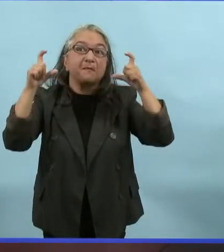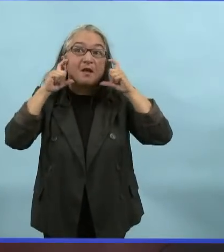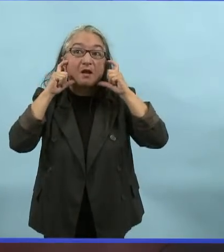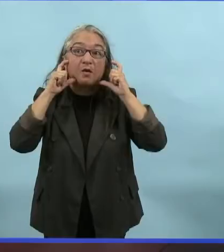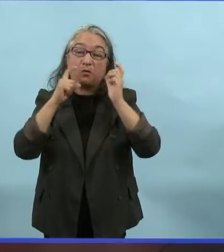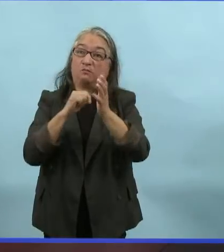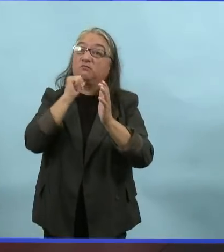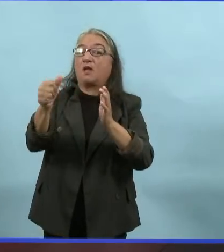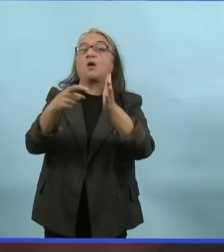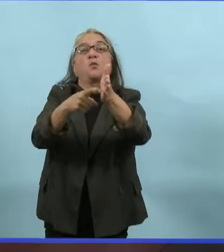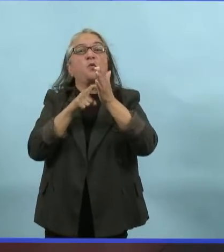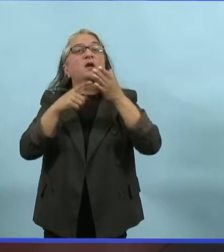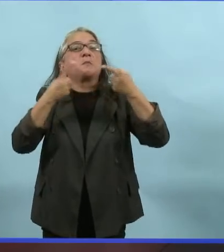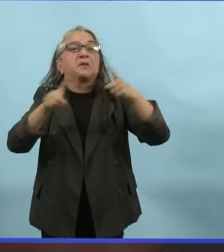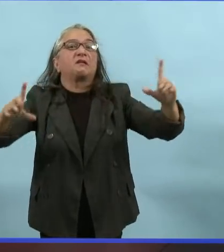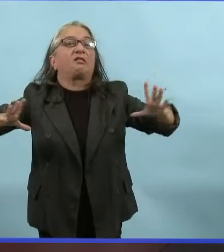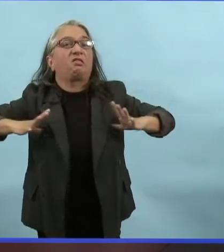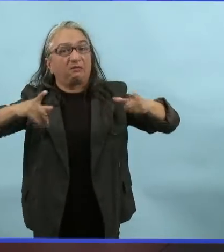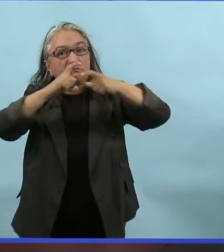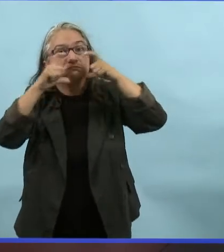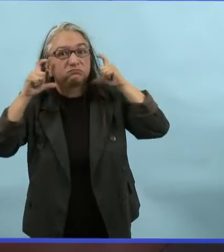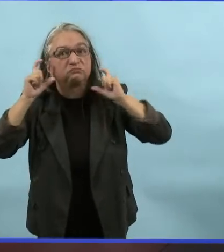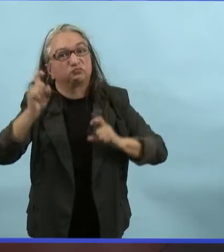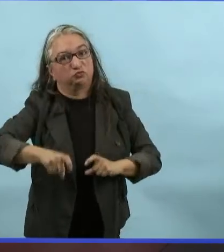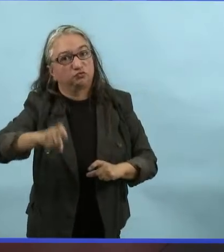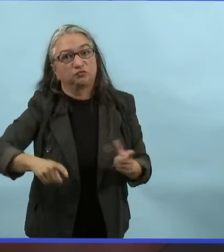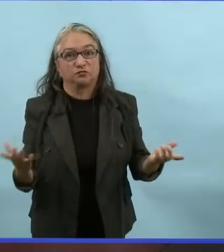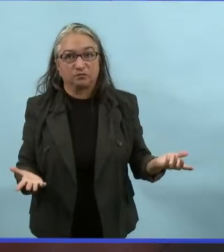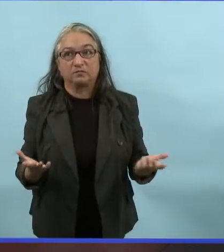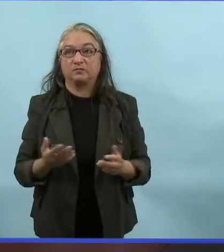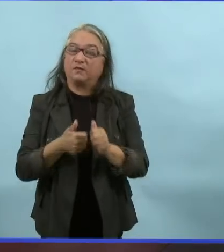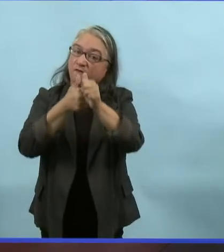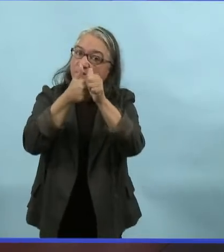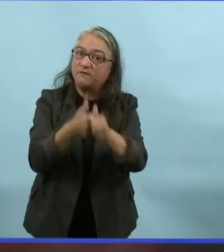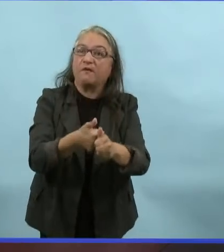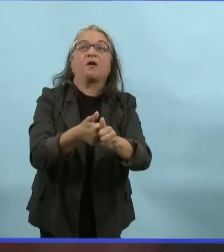jurisdictions so i think that following the fundamentals being still aware of kovid